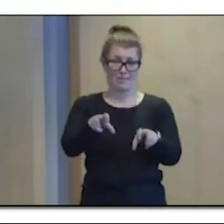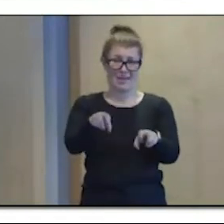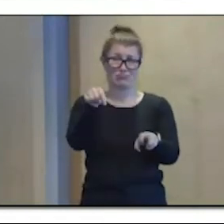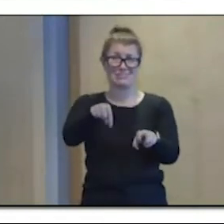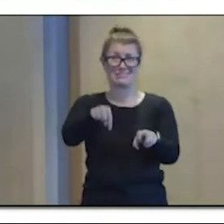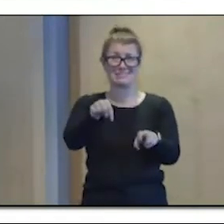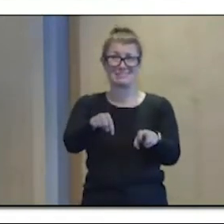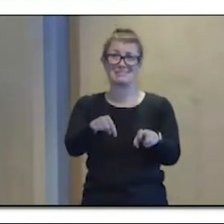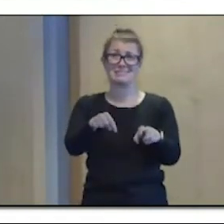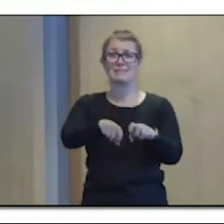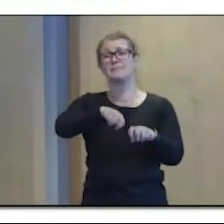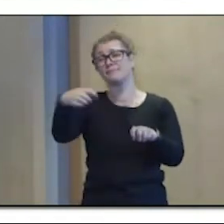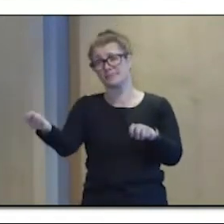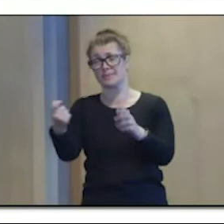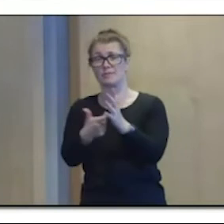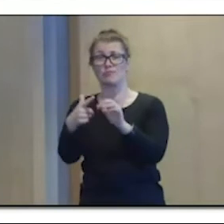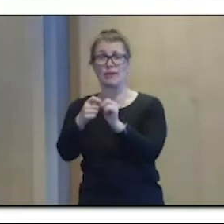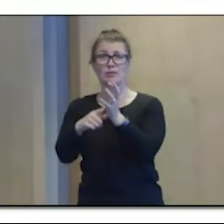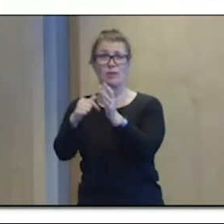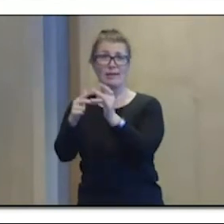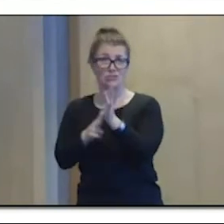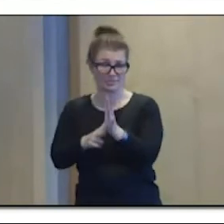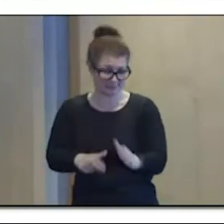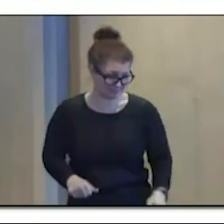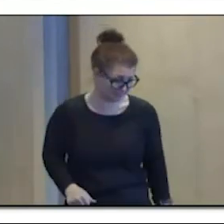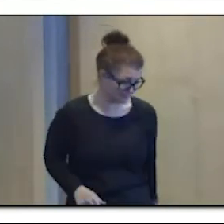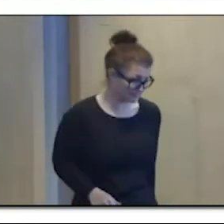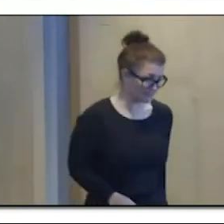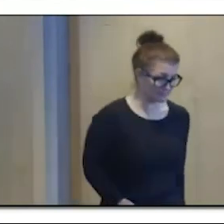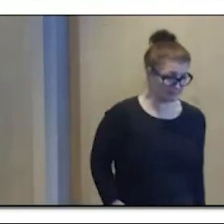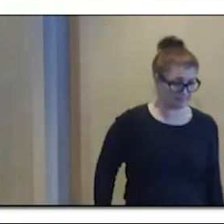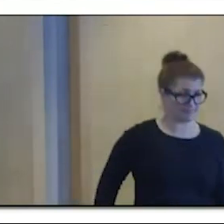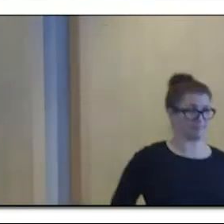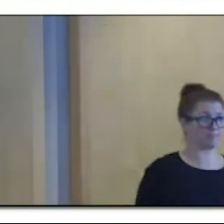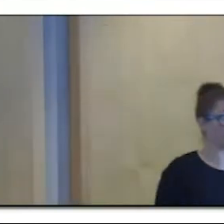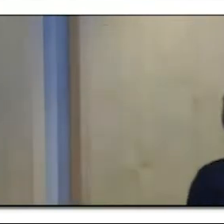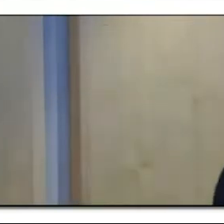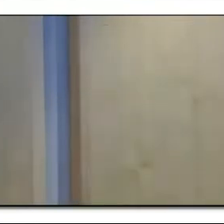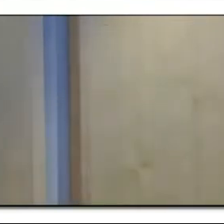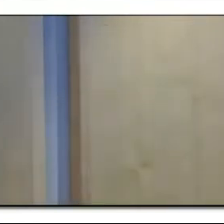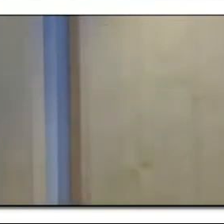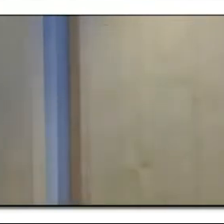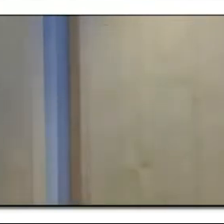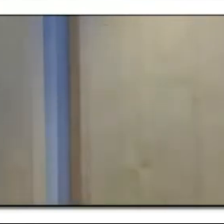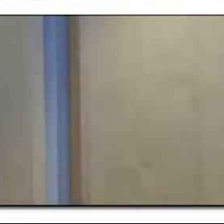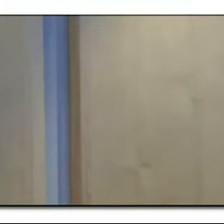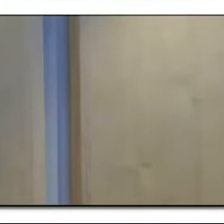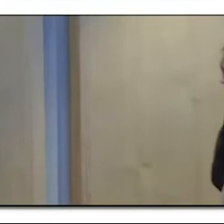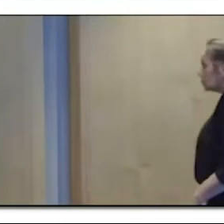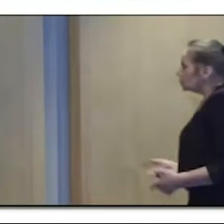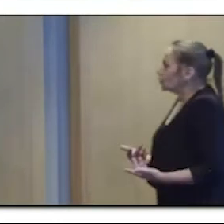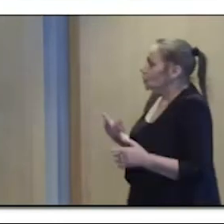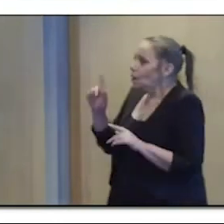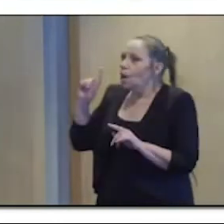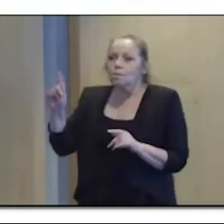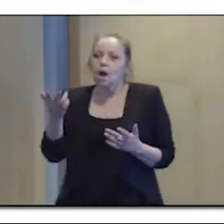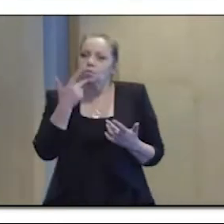it goes on to the regulated asset base. But I guess if you want to manage your energy costs,